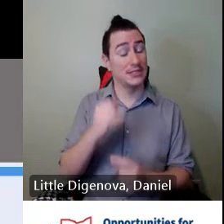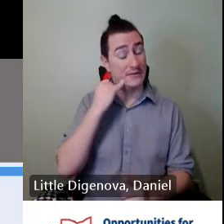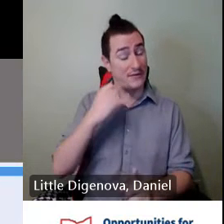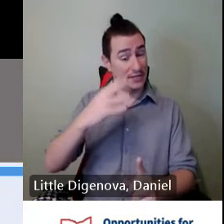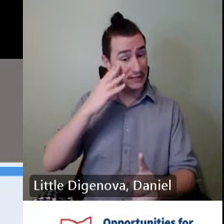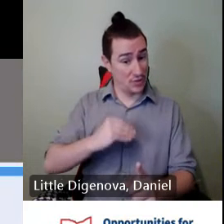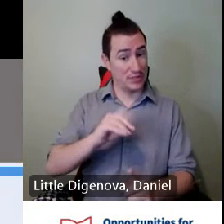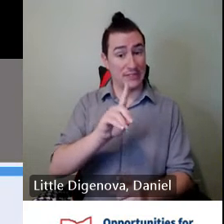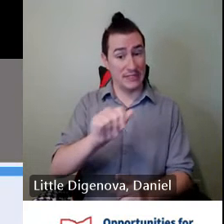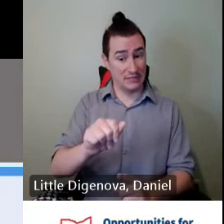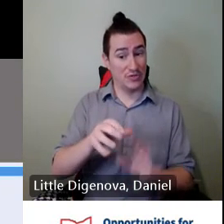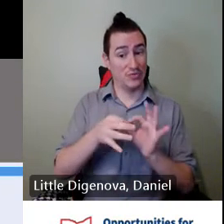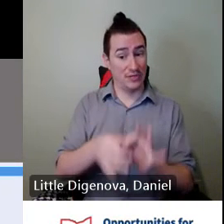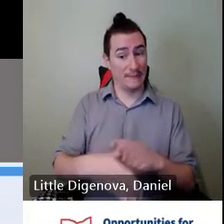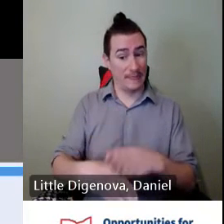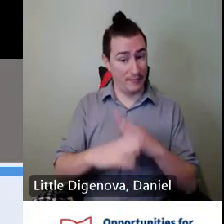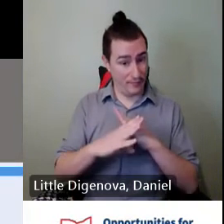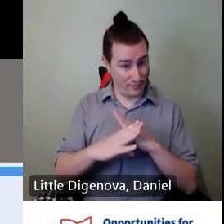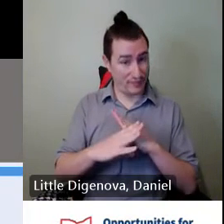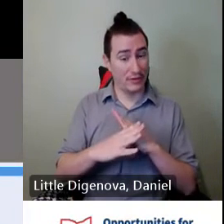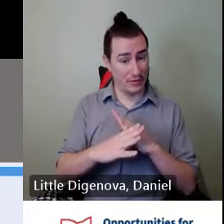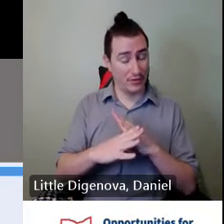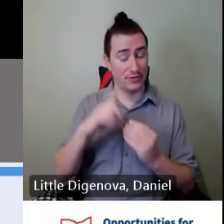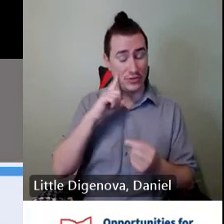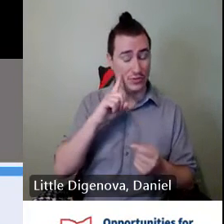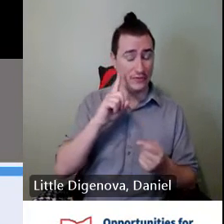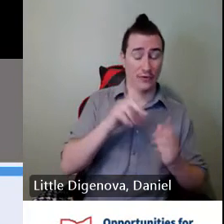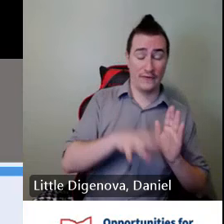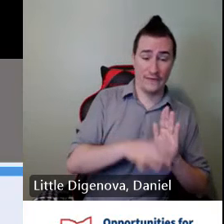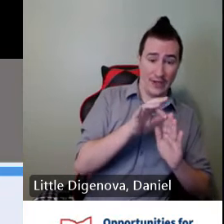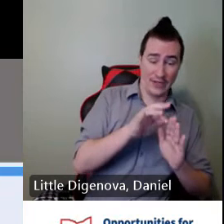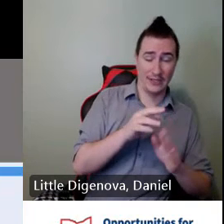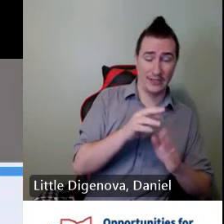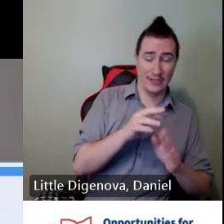finding or keeping a job. During the interactive process, an